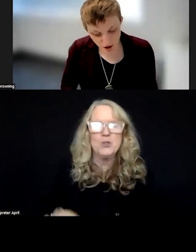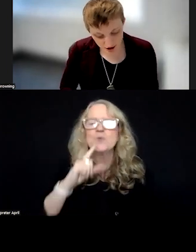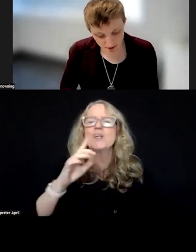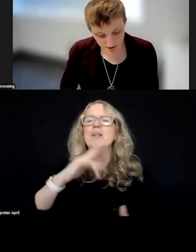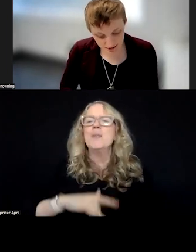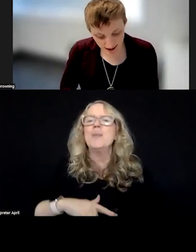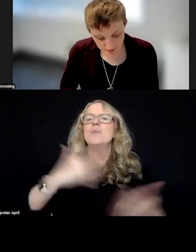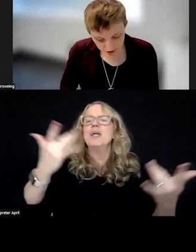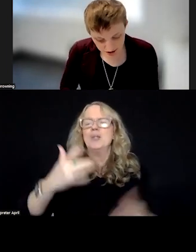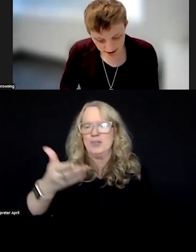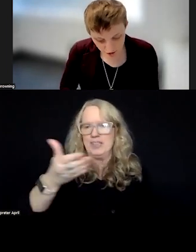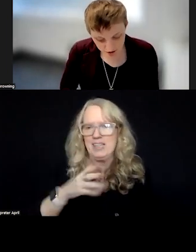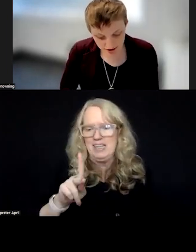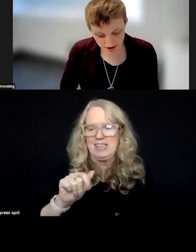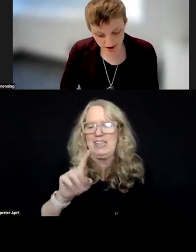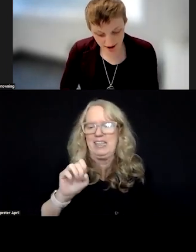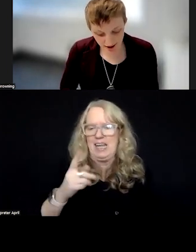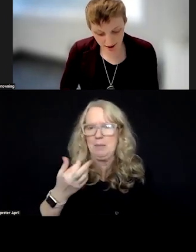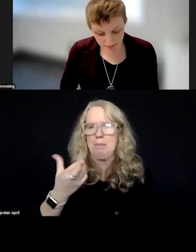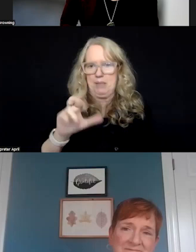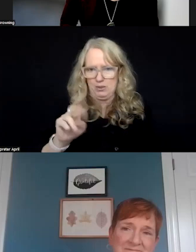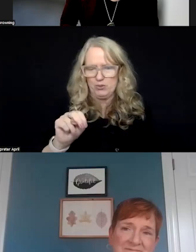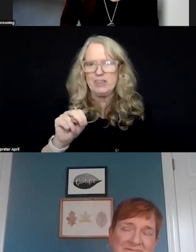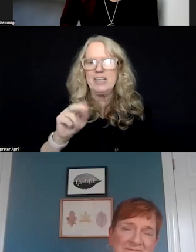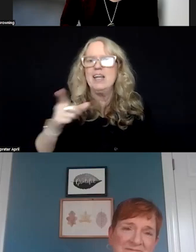WELCOME KATE PETERSON, WHO IS THE DIRECTOR OF HEALTHCARE